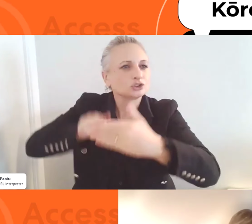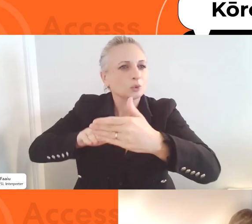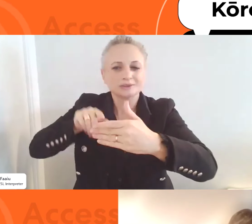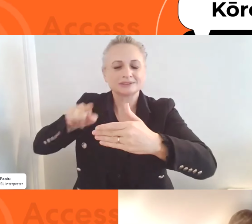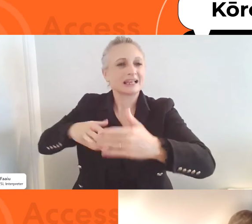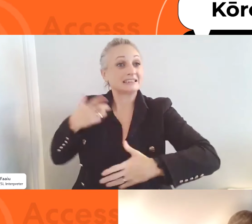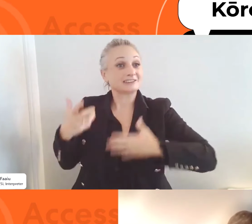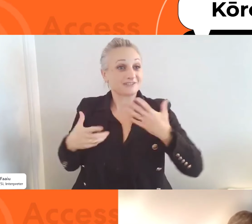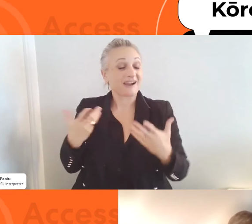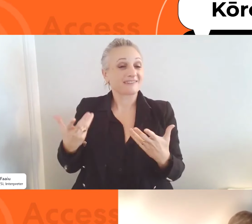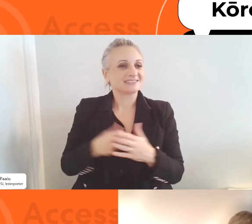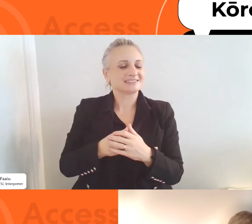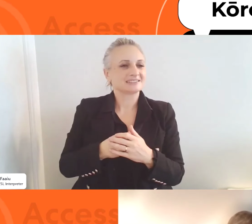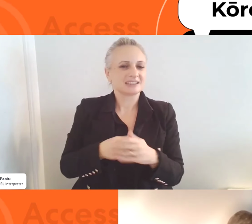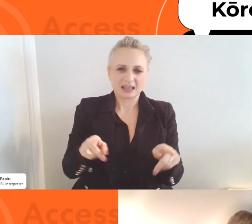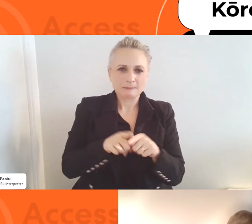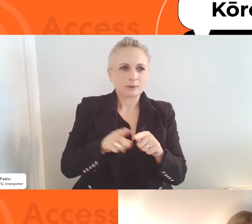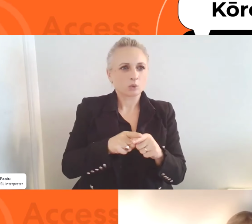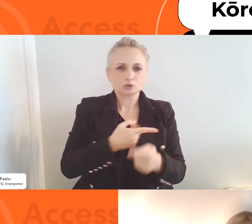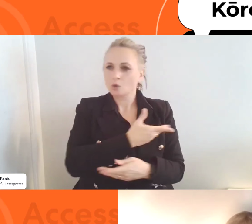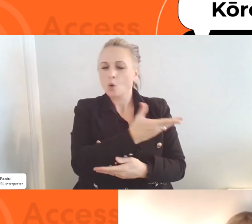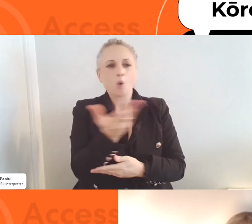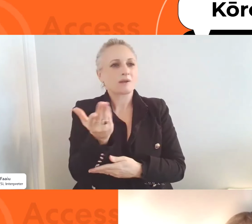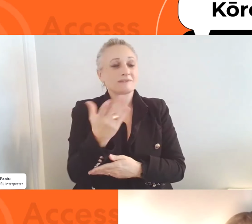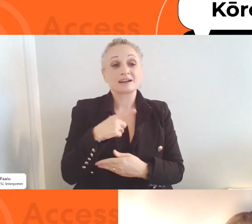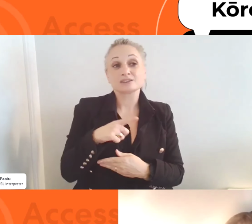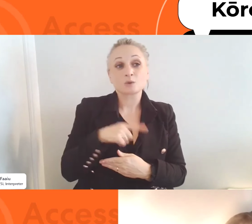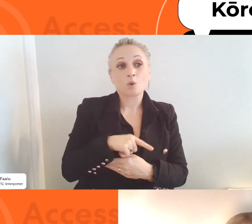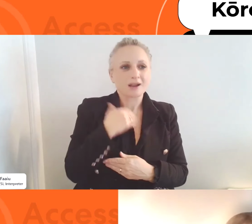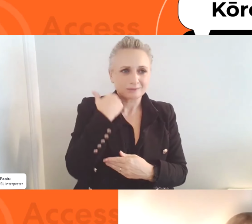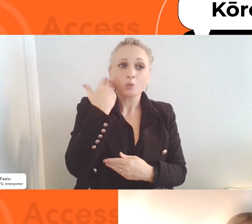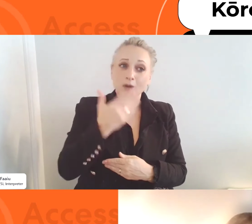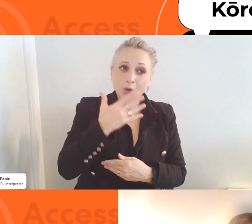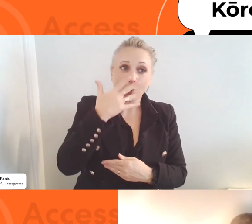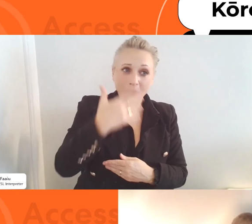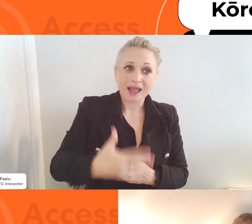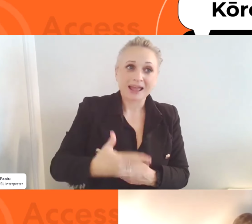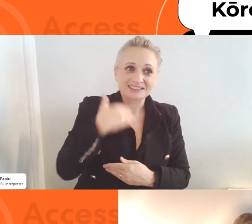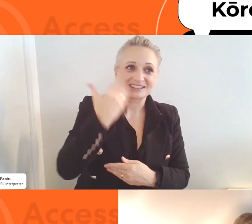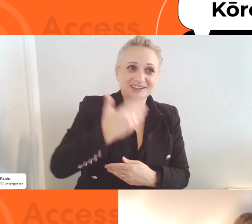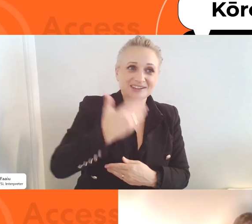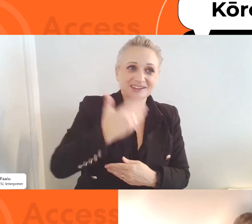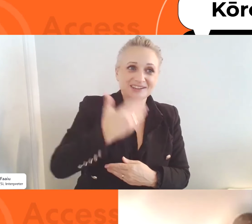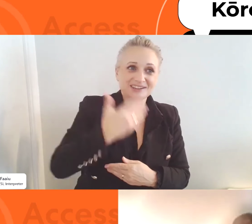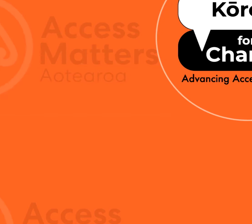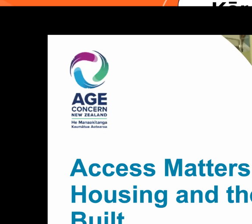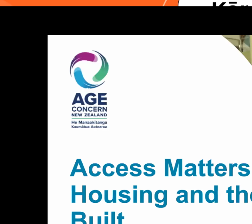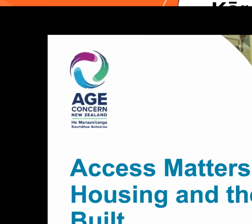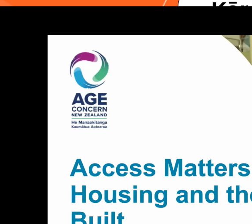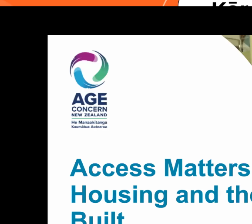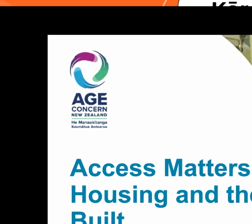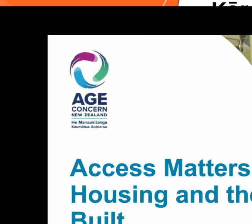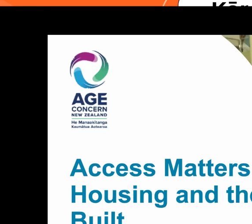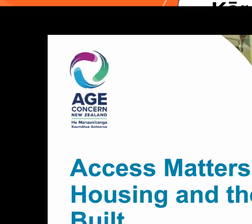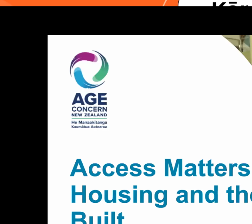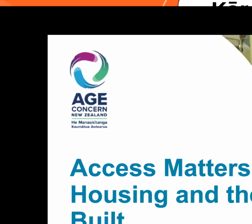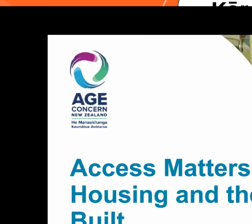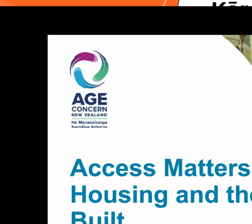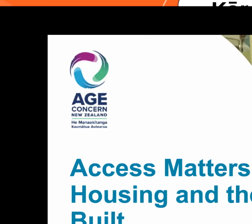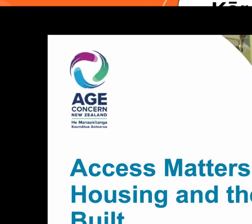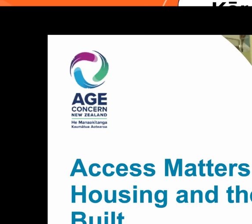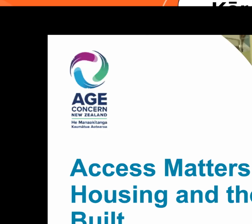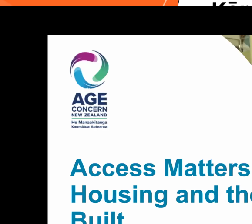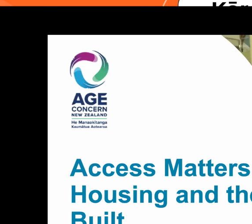day. Could I have the next slide please. We'll move on to the next